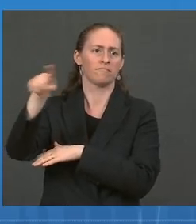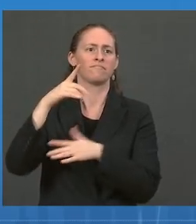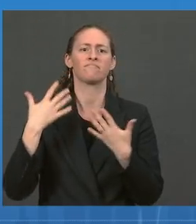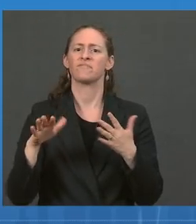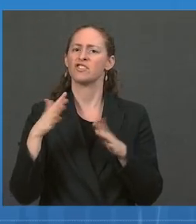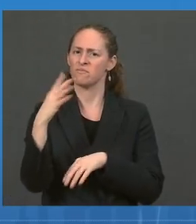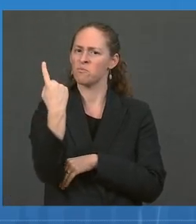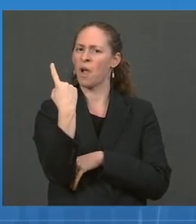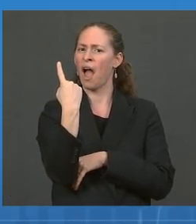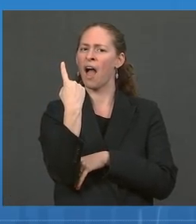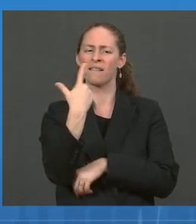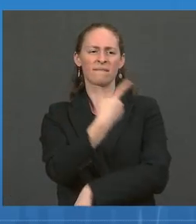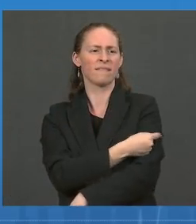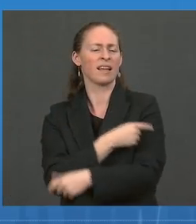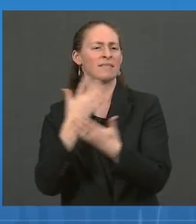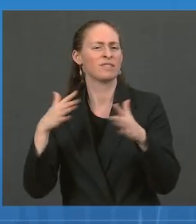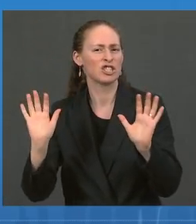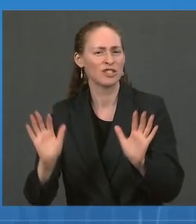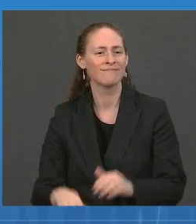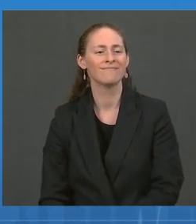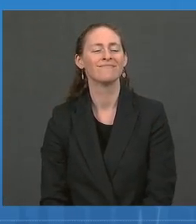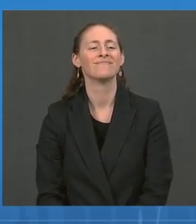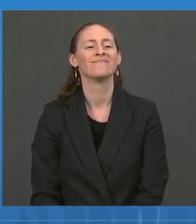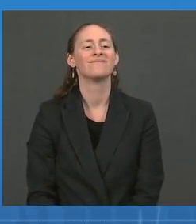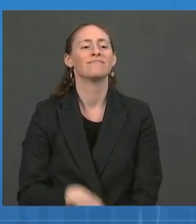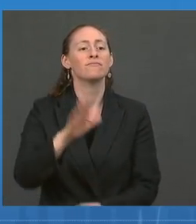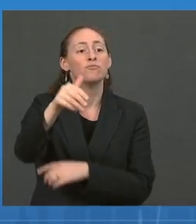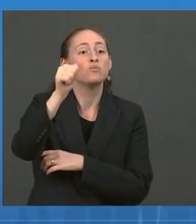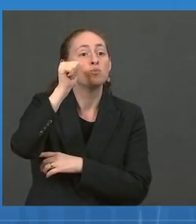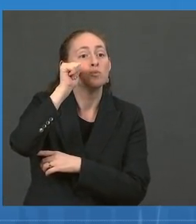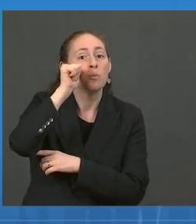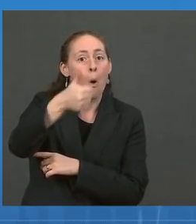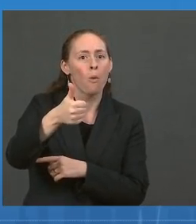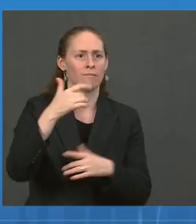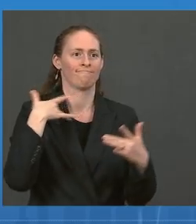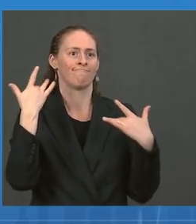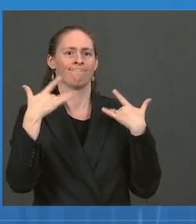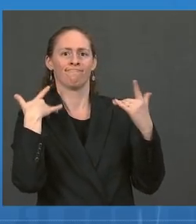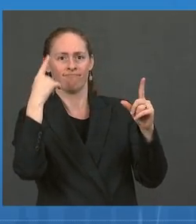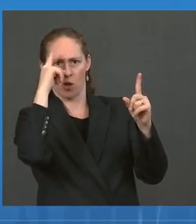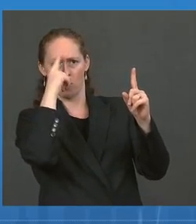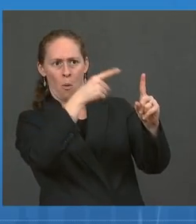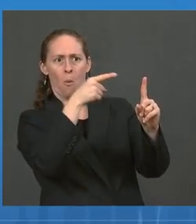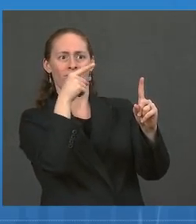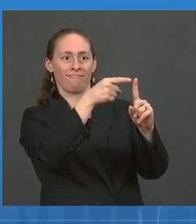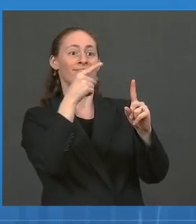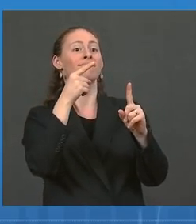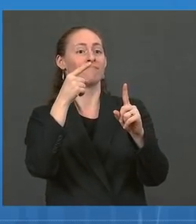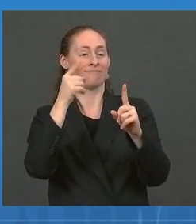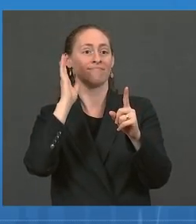And tomorrow, we will hit an important milestone: 200 million adults with at least one shot.